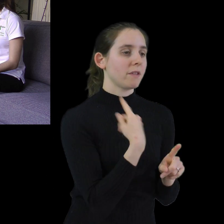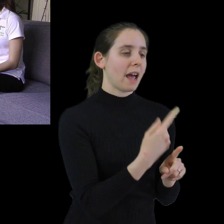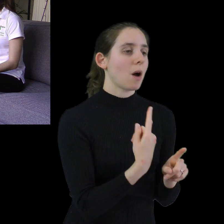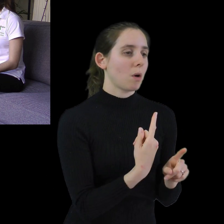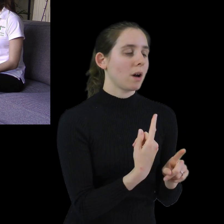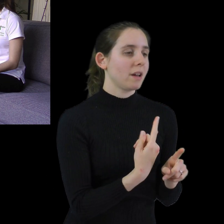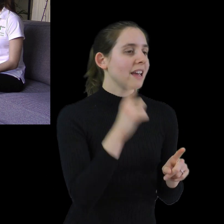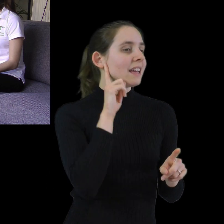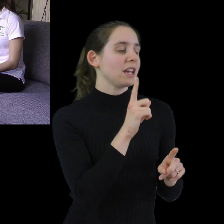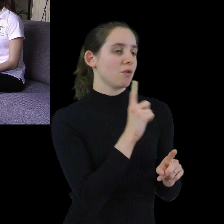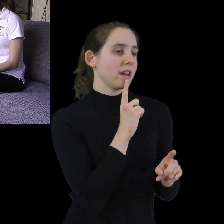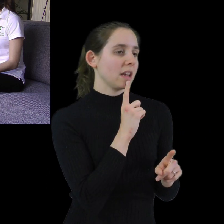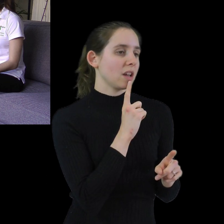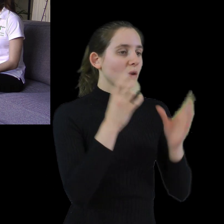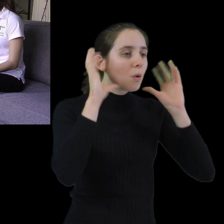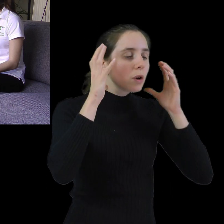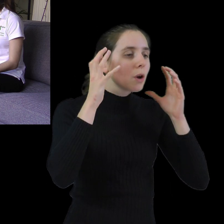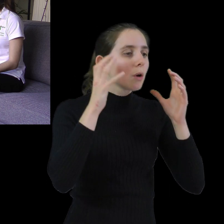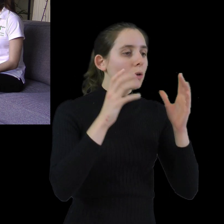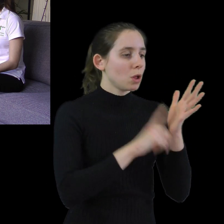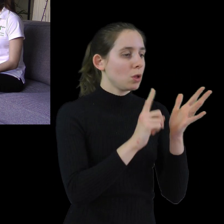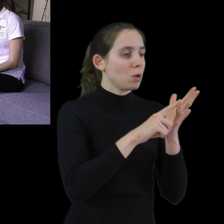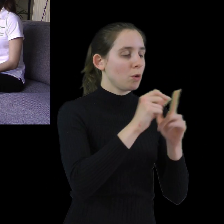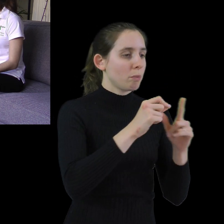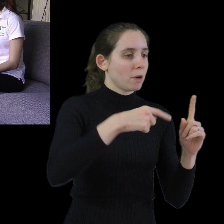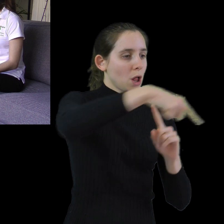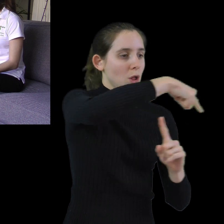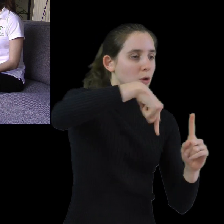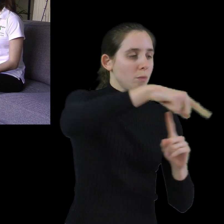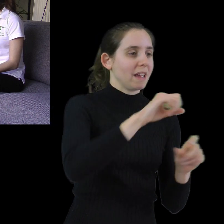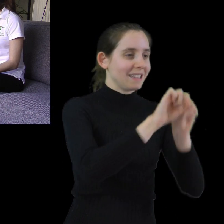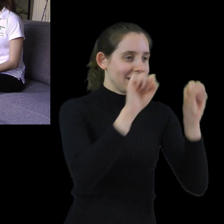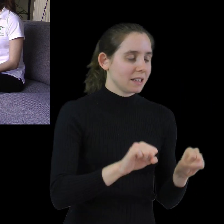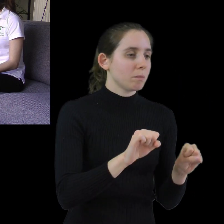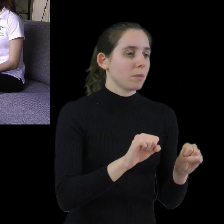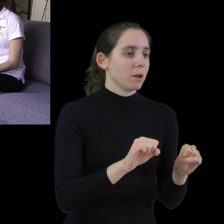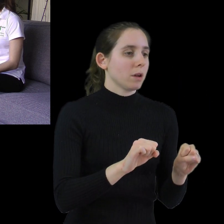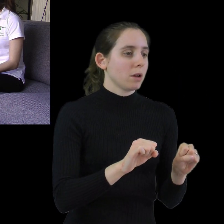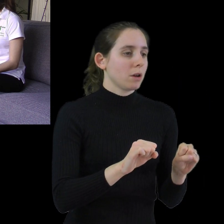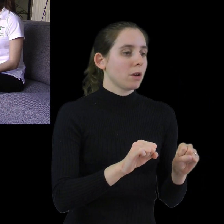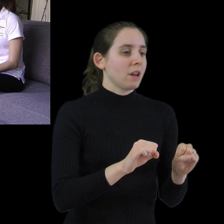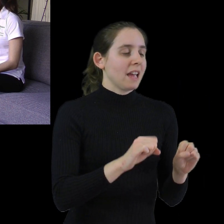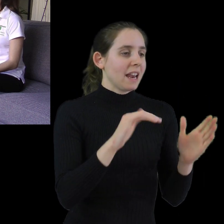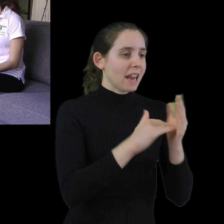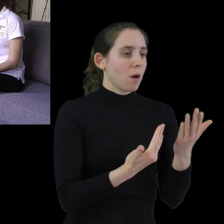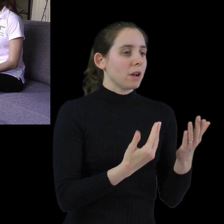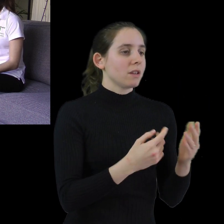hearing, the audio loop system, to the new Bluetooth technology that's Wi-Fi